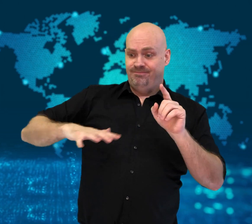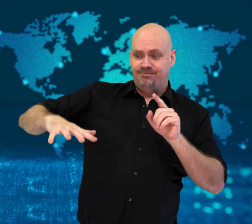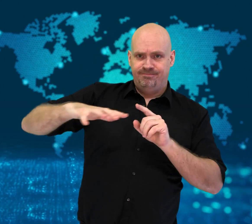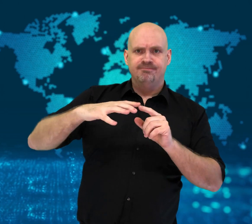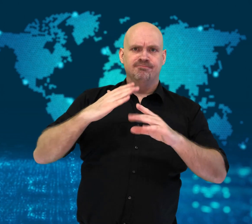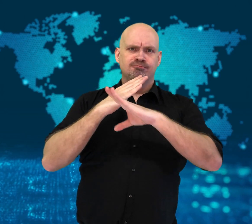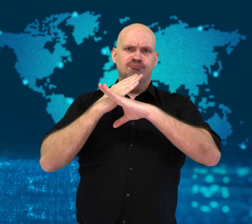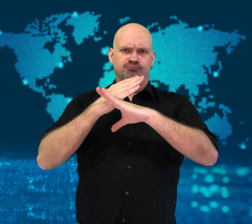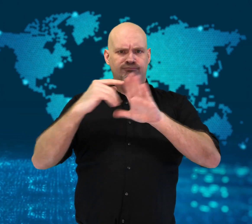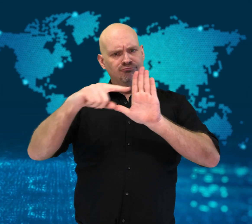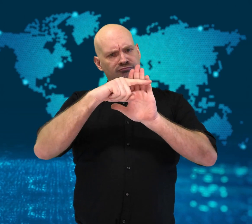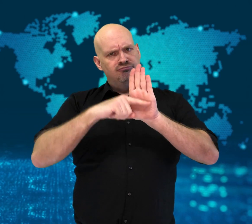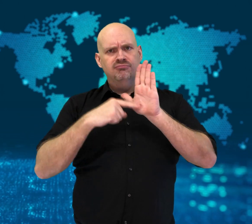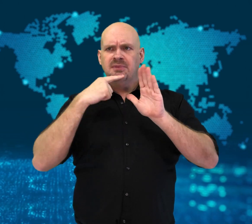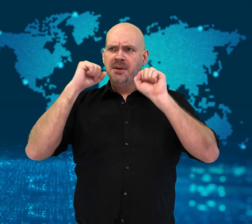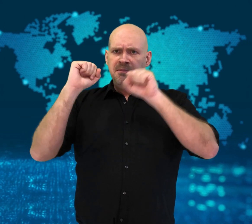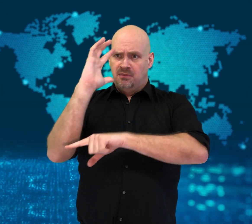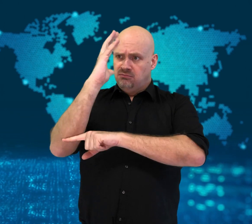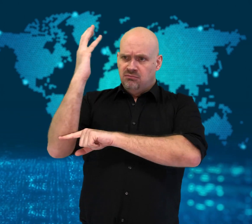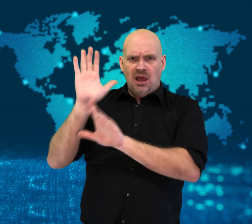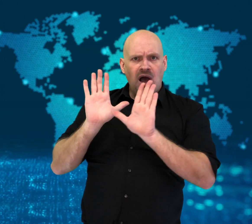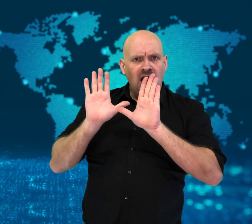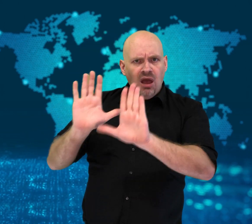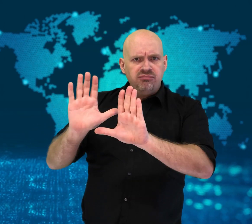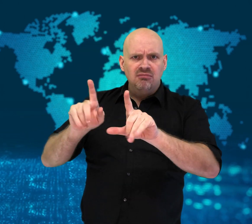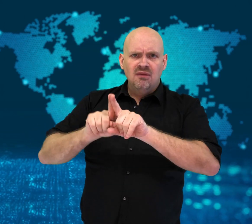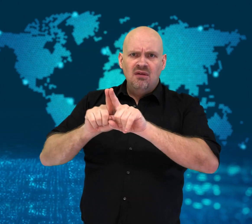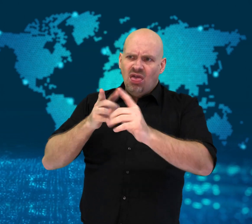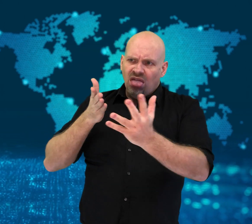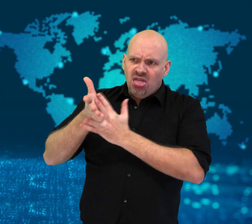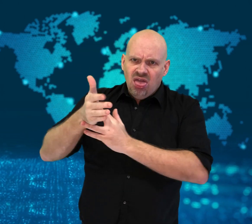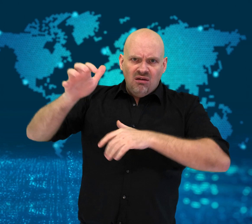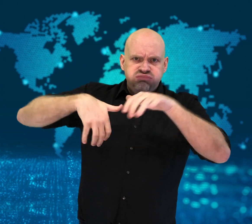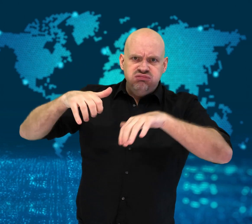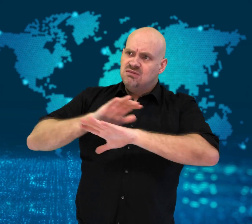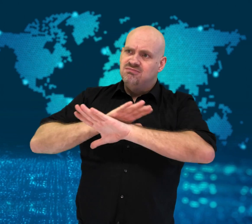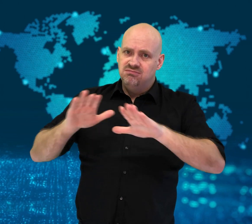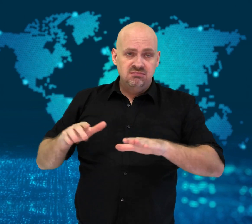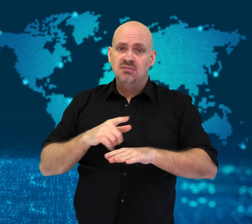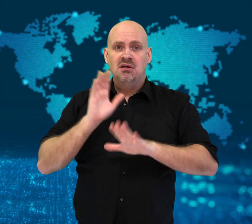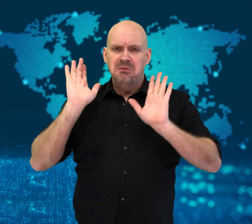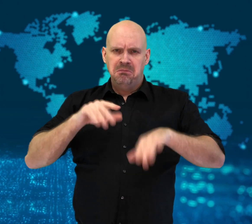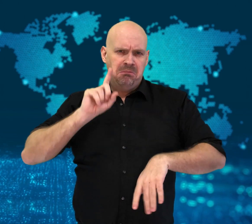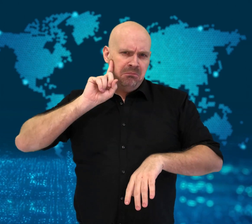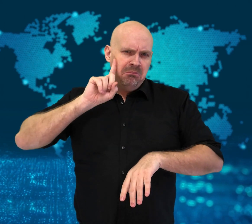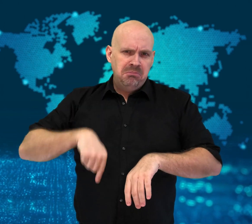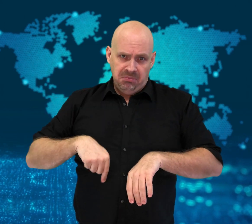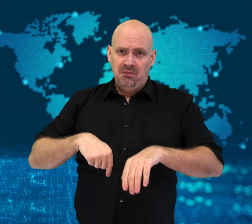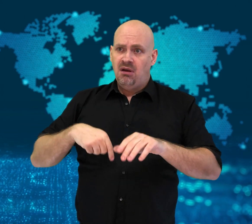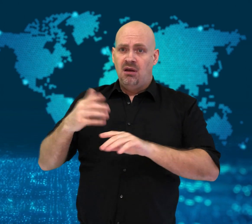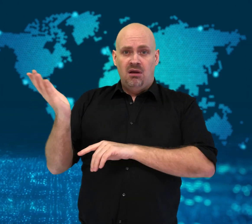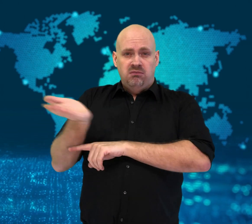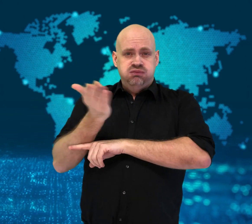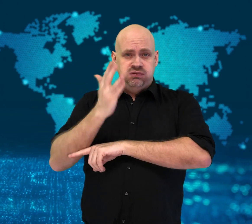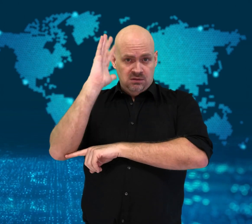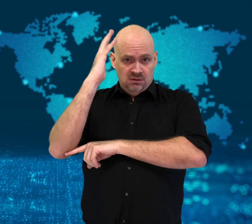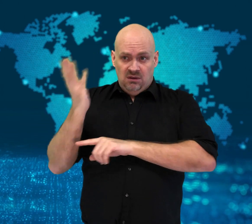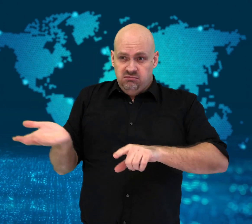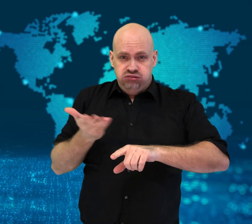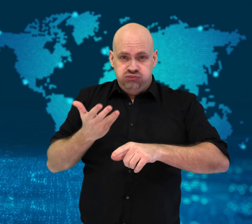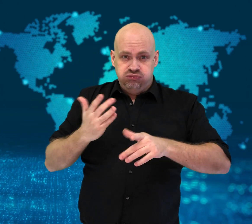by clearing trees so the “protected status” of the forest land can be